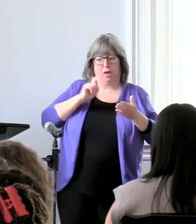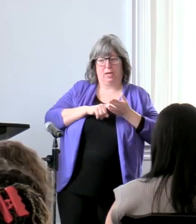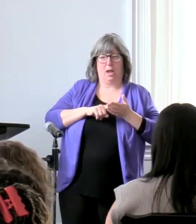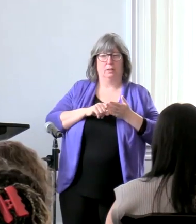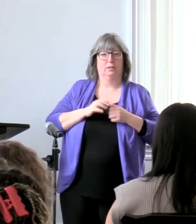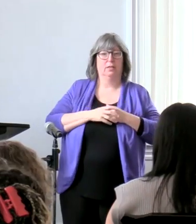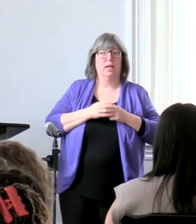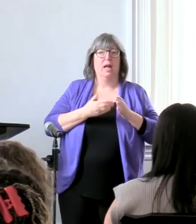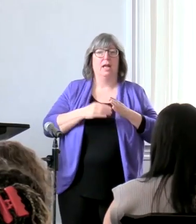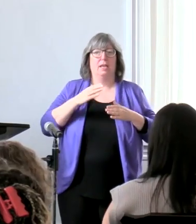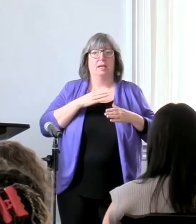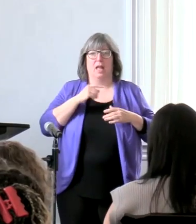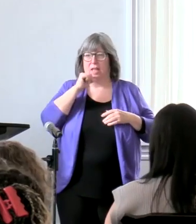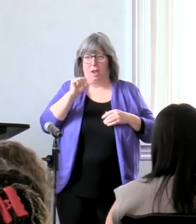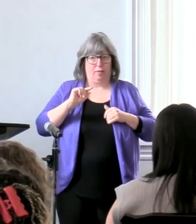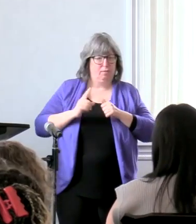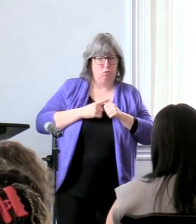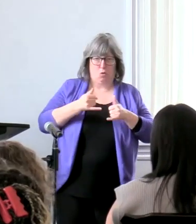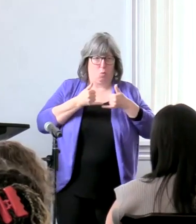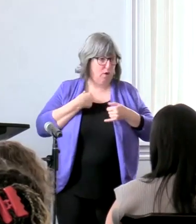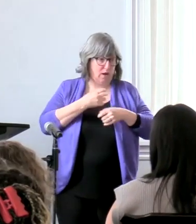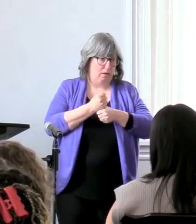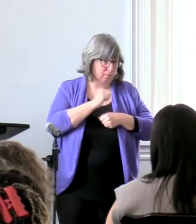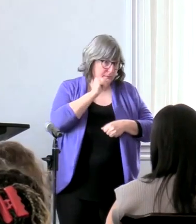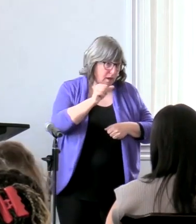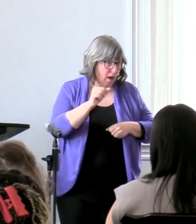Once again, this is not the first award that I have won.